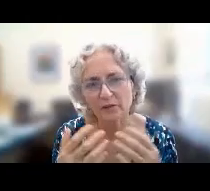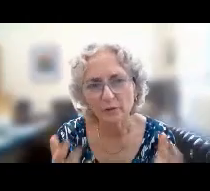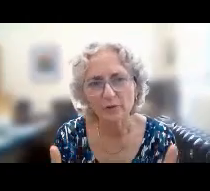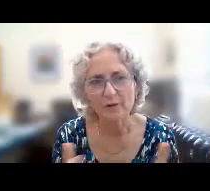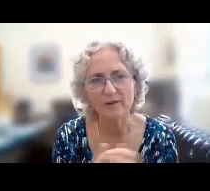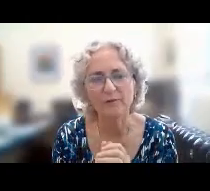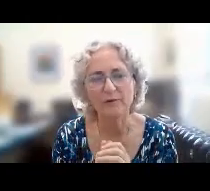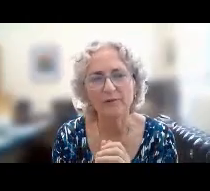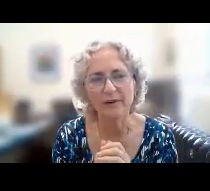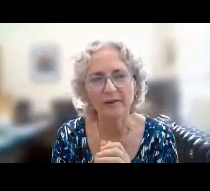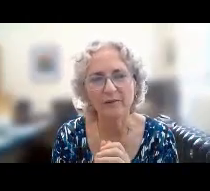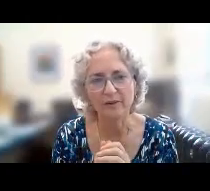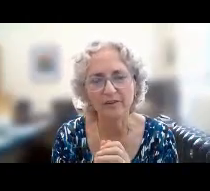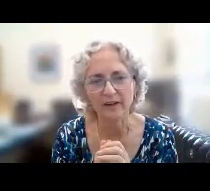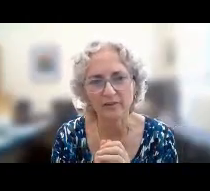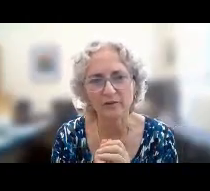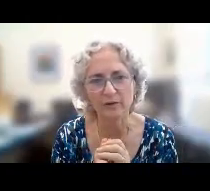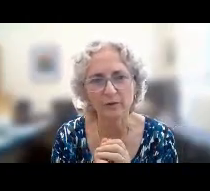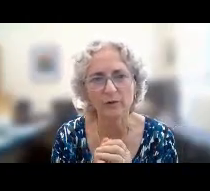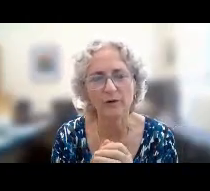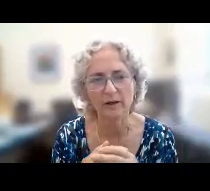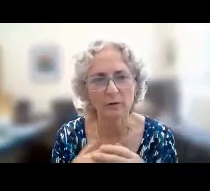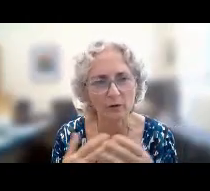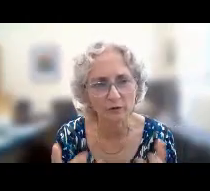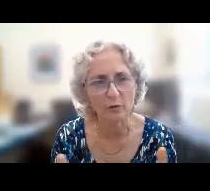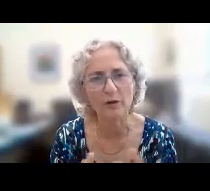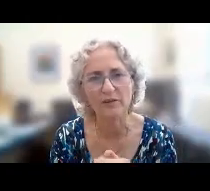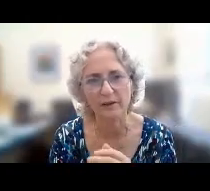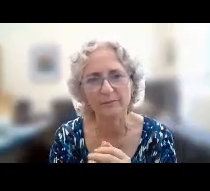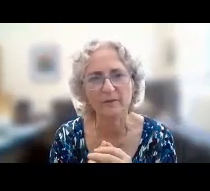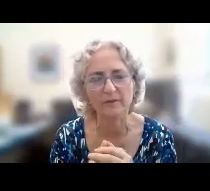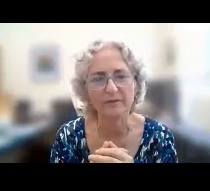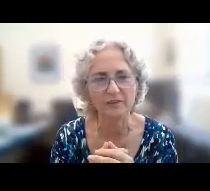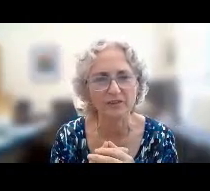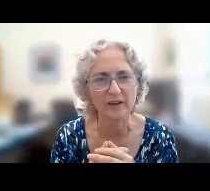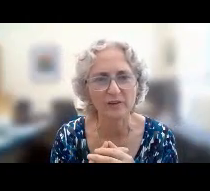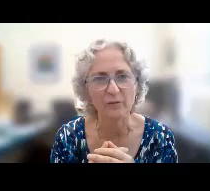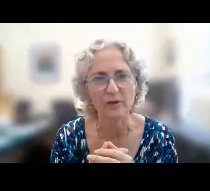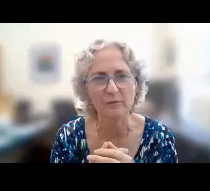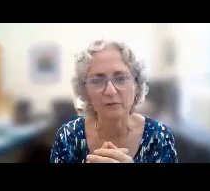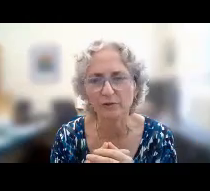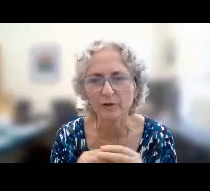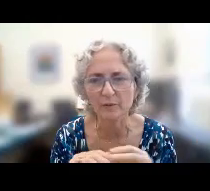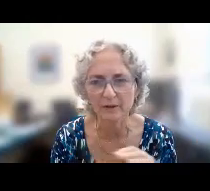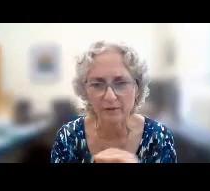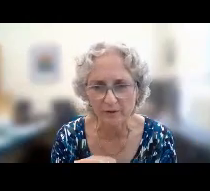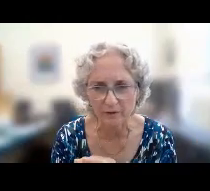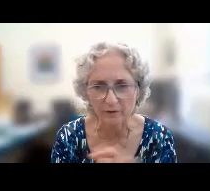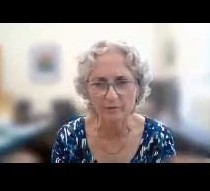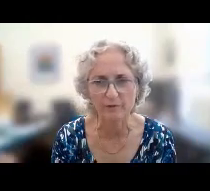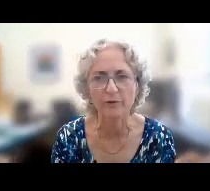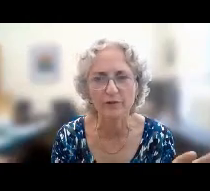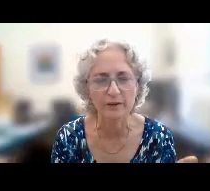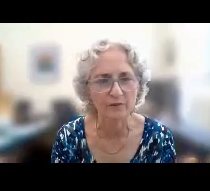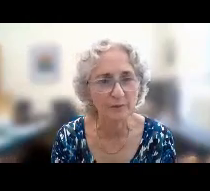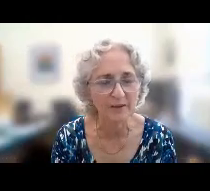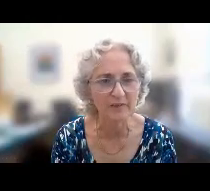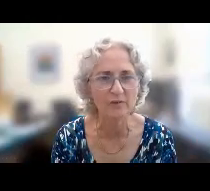When I talk about diverse native vegetation or good quality vegetation, what I'm talking about is a diversity of species